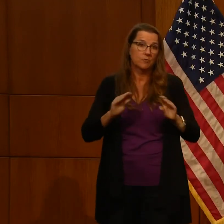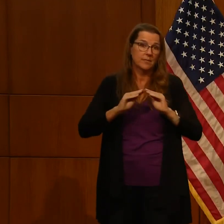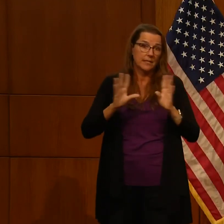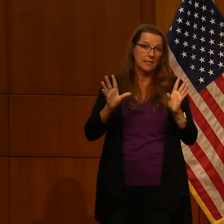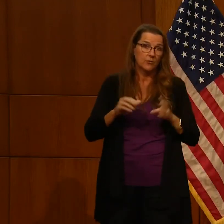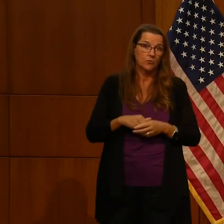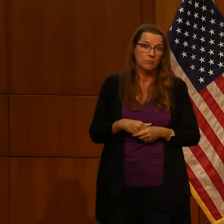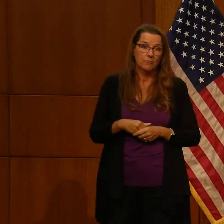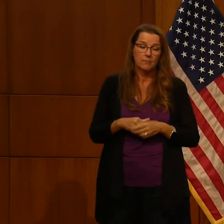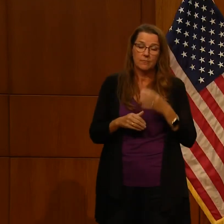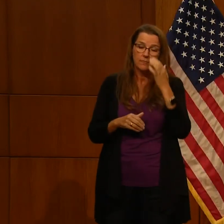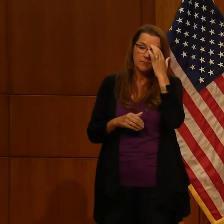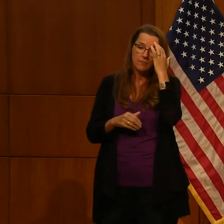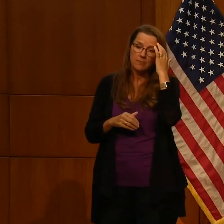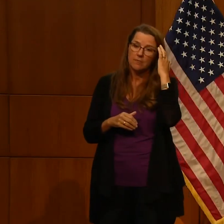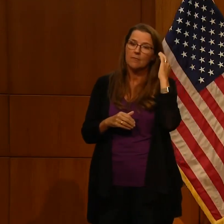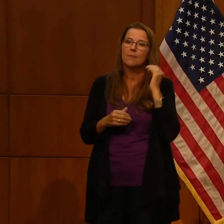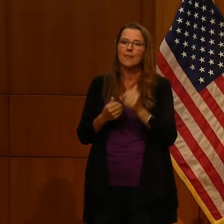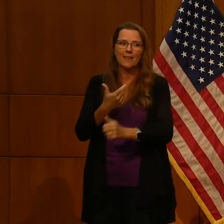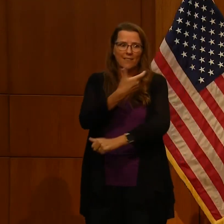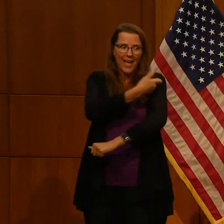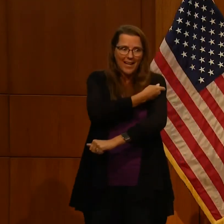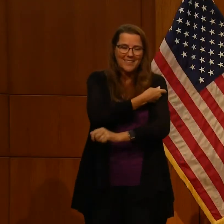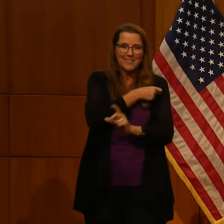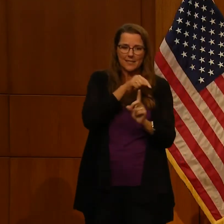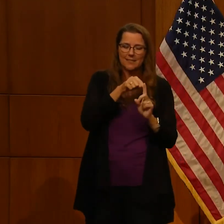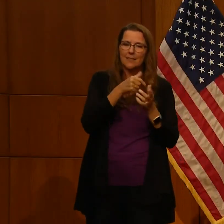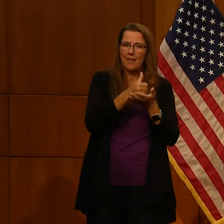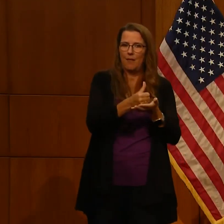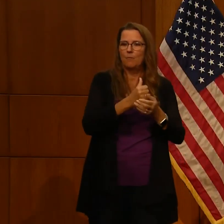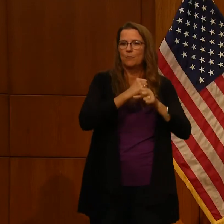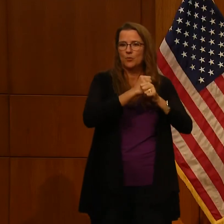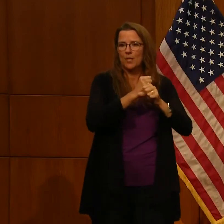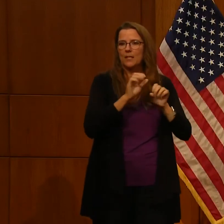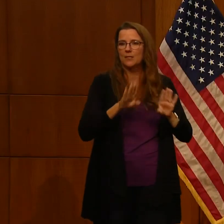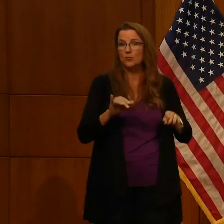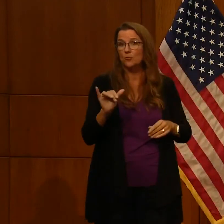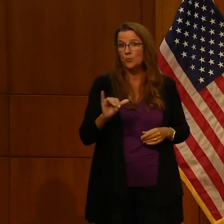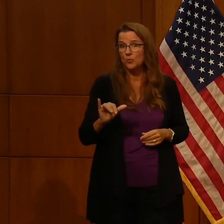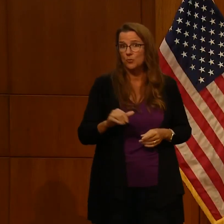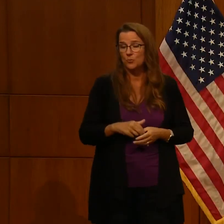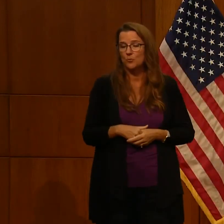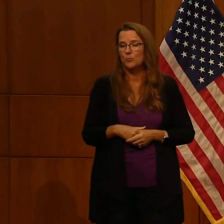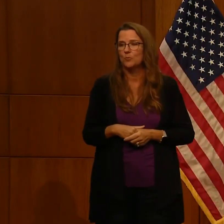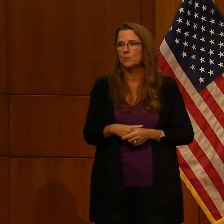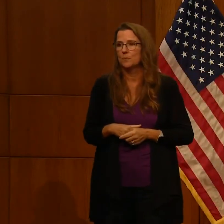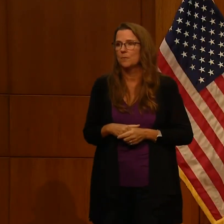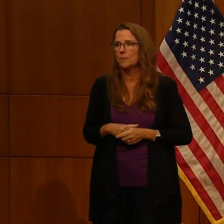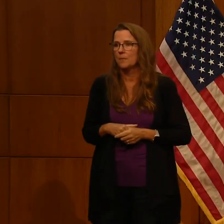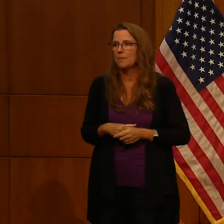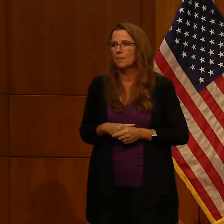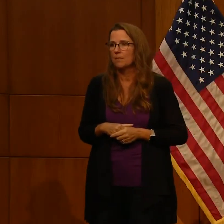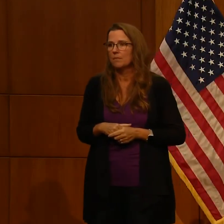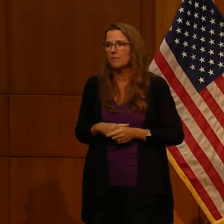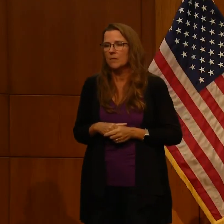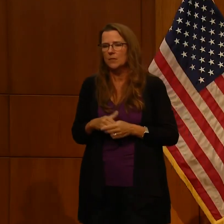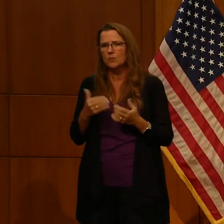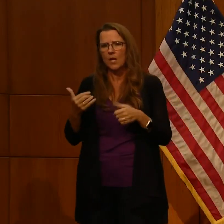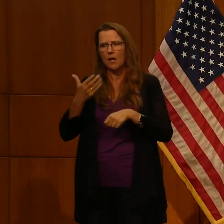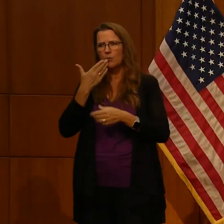CHILDREN. AND VACCINES PROTECT